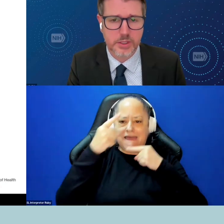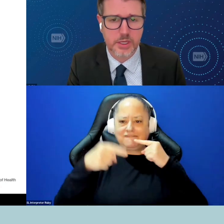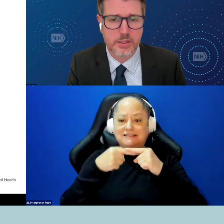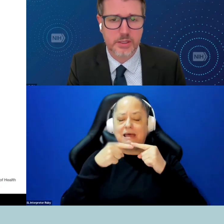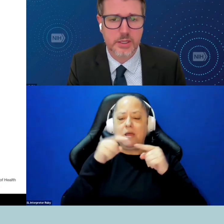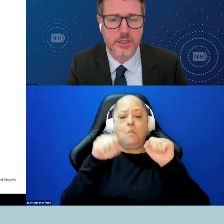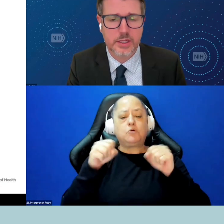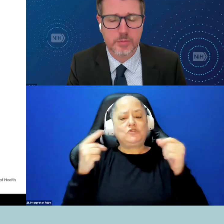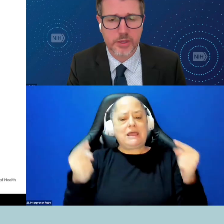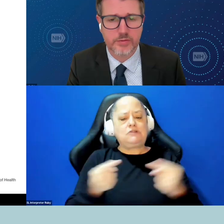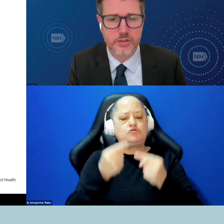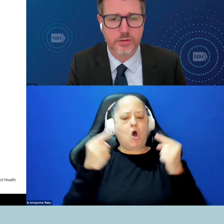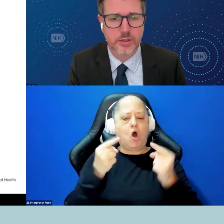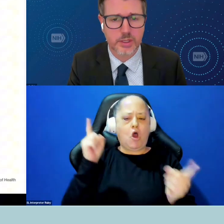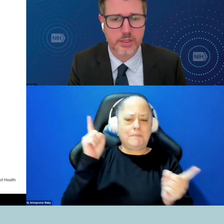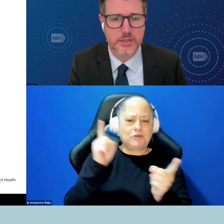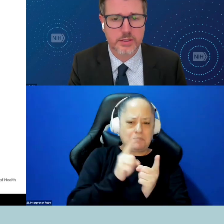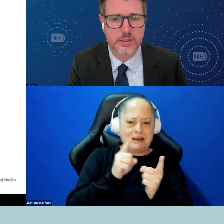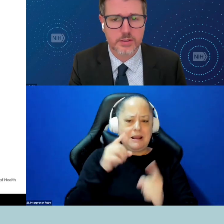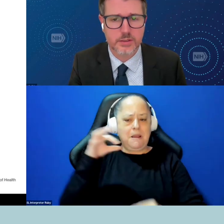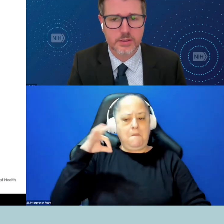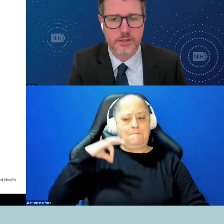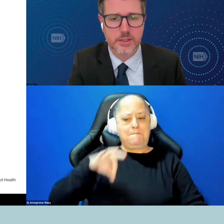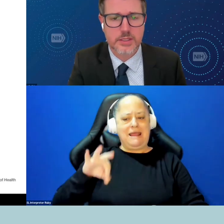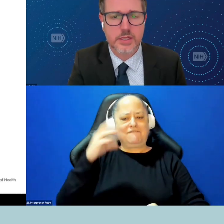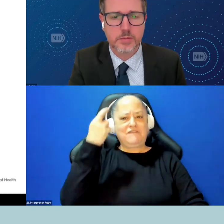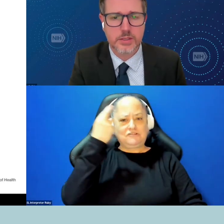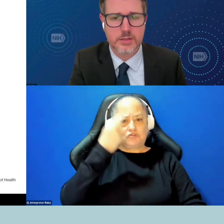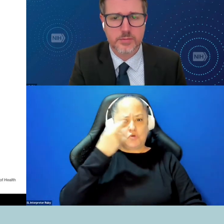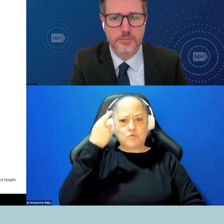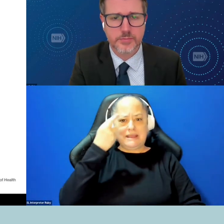are mitigated, and benefits are realized. Next slide, please.